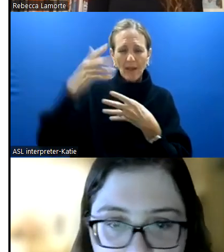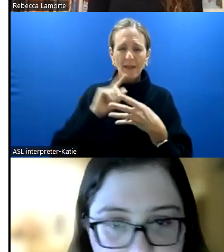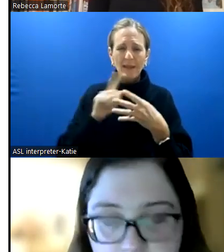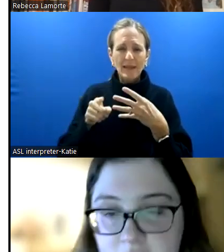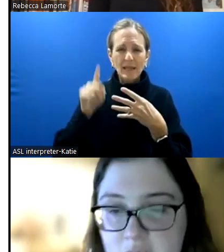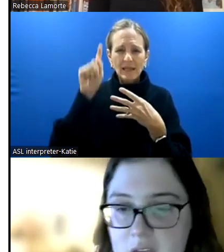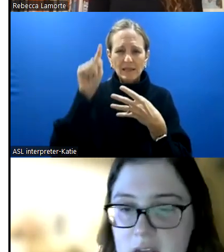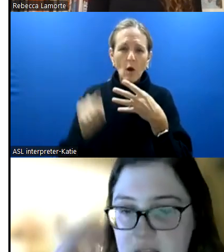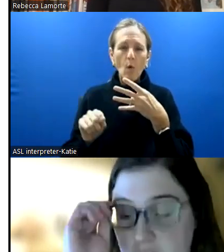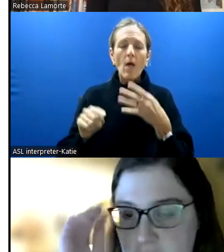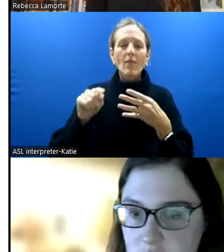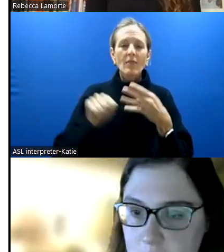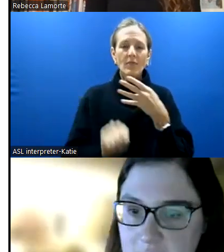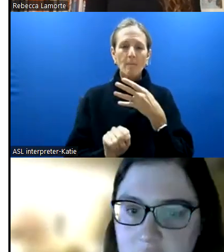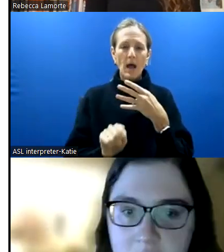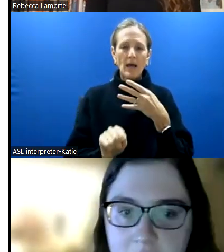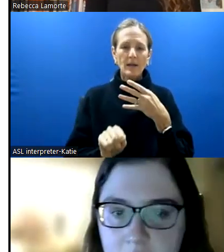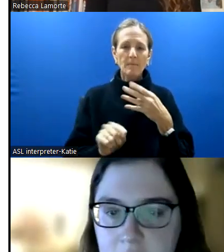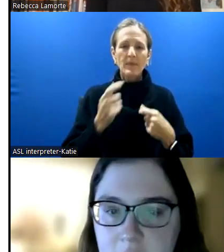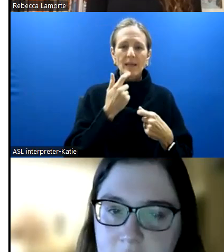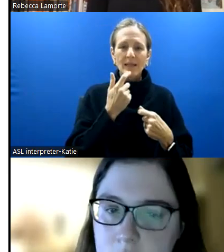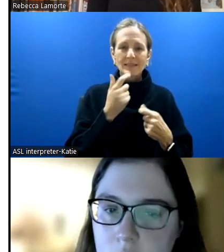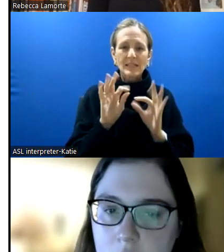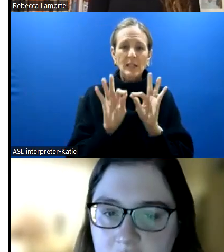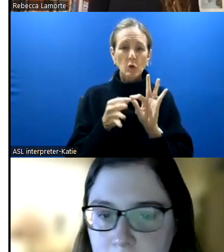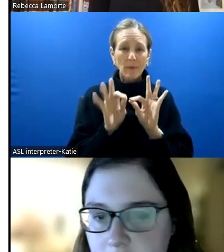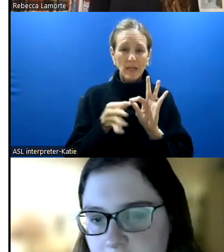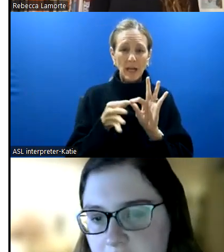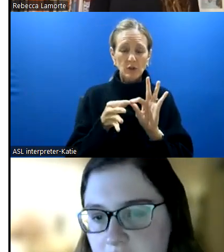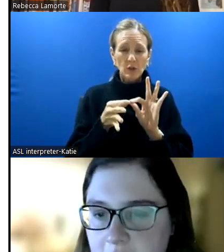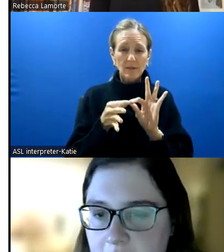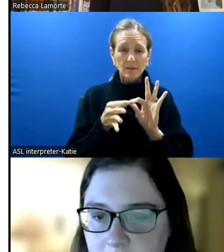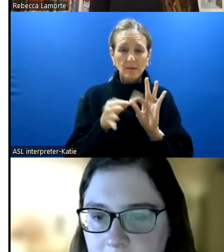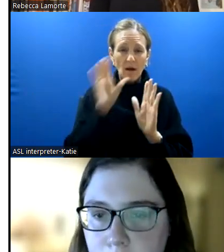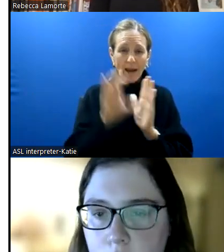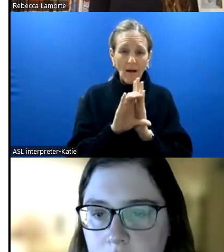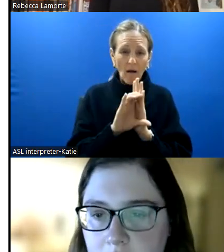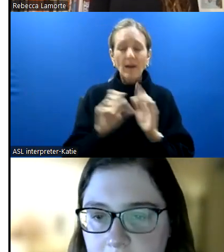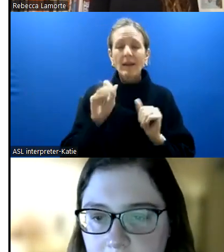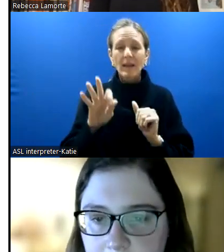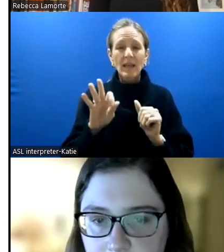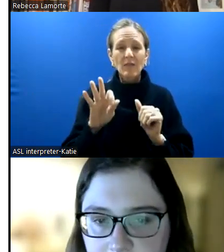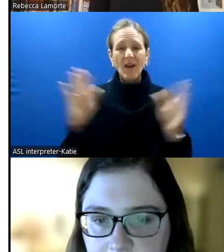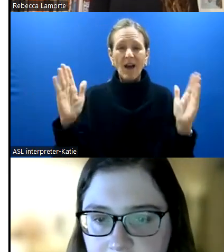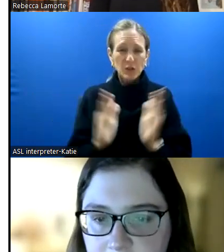go to the bottom of the screen and click the Interpretation icon. If you are on a smaller screen, you might have to click More and then click Interpretation,